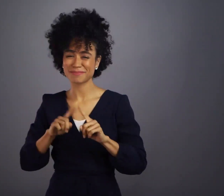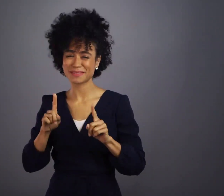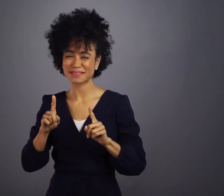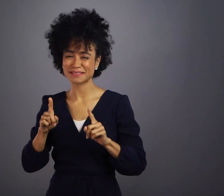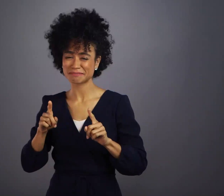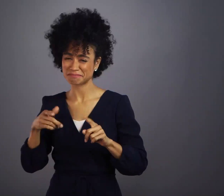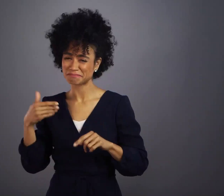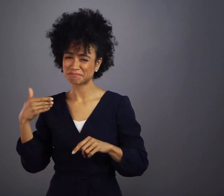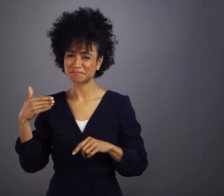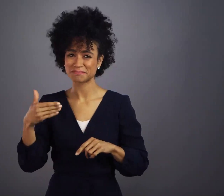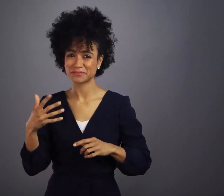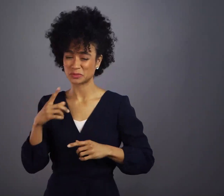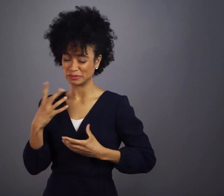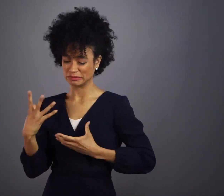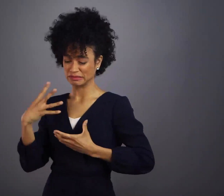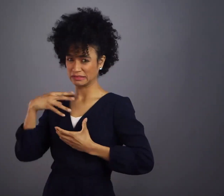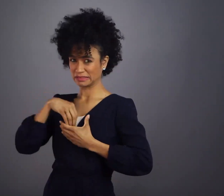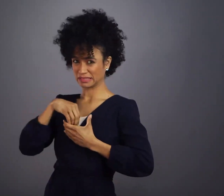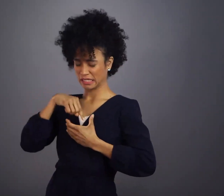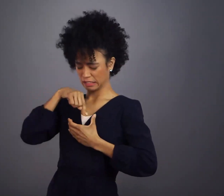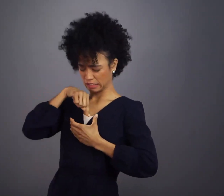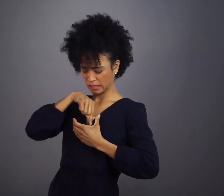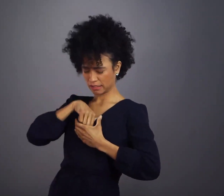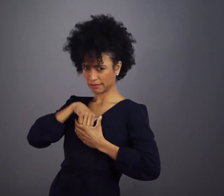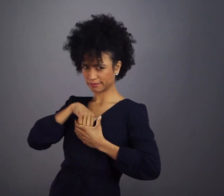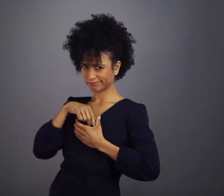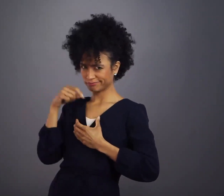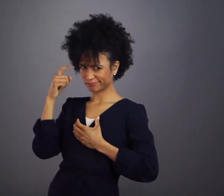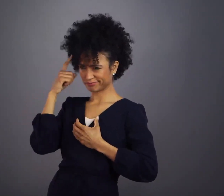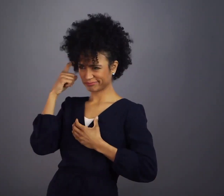But they often suspect they are down for the count.